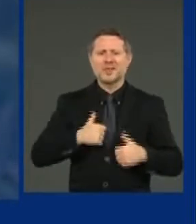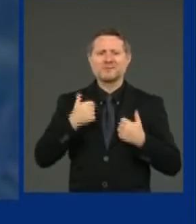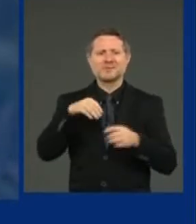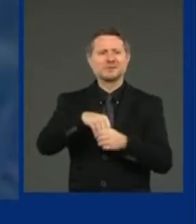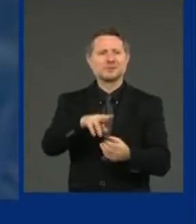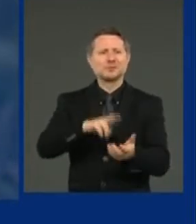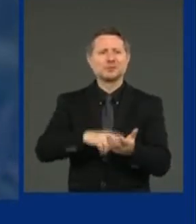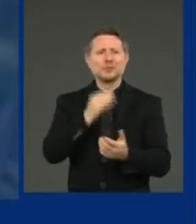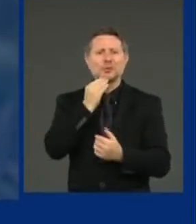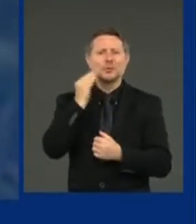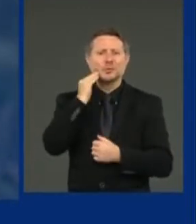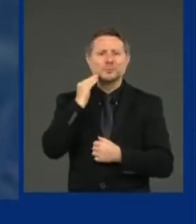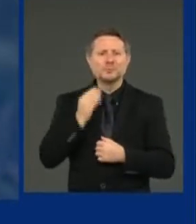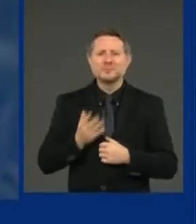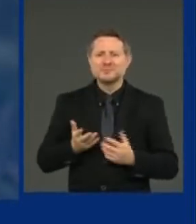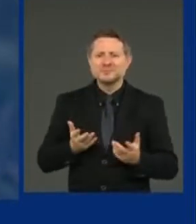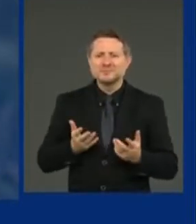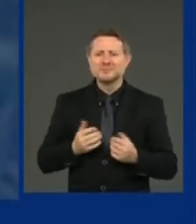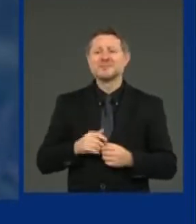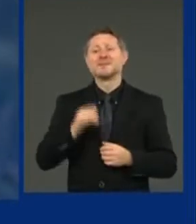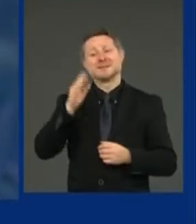PROBABLY HAVE A REAL PROBLEM IN